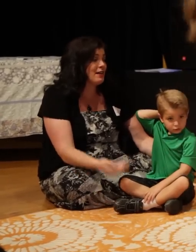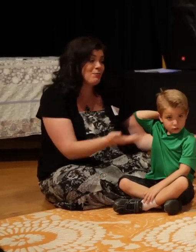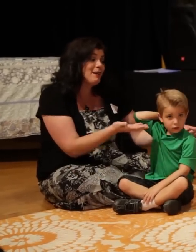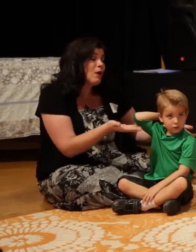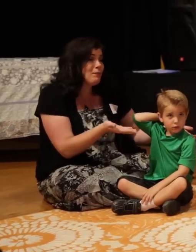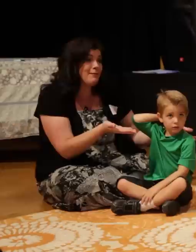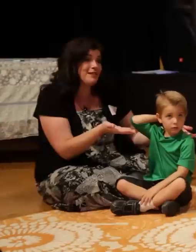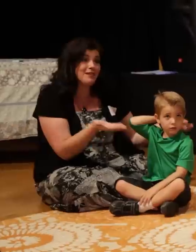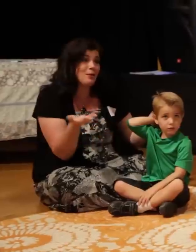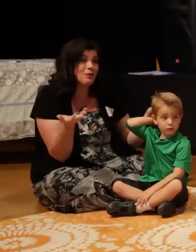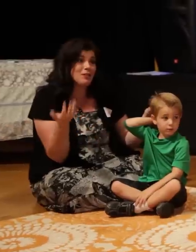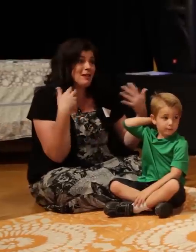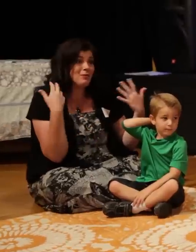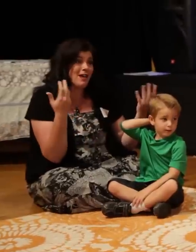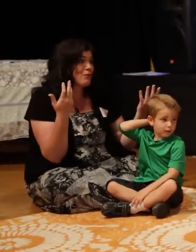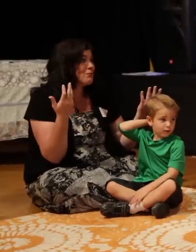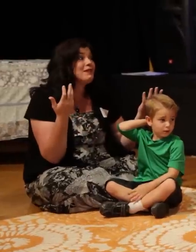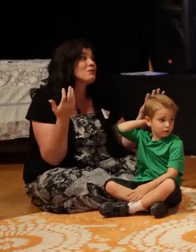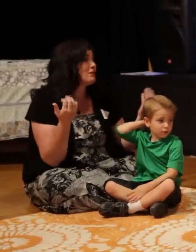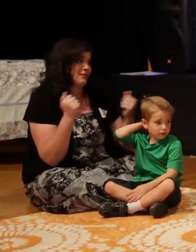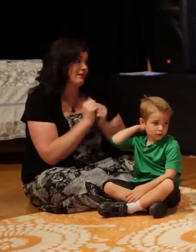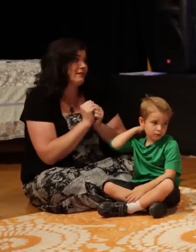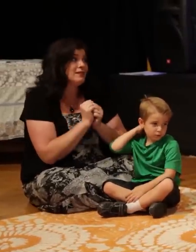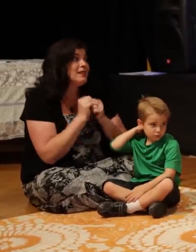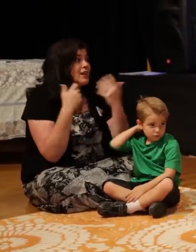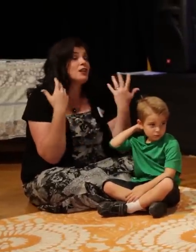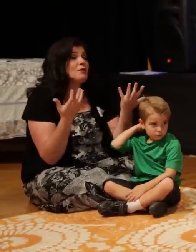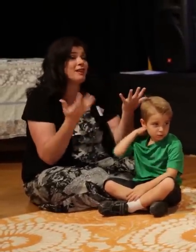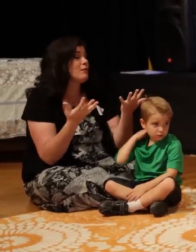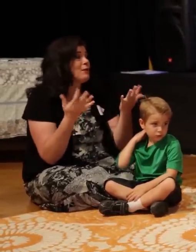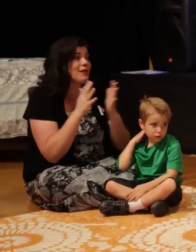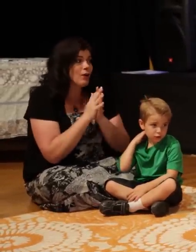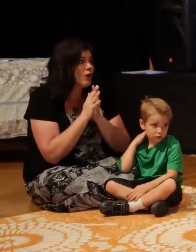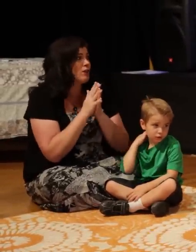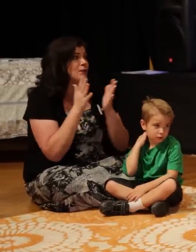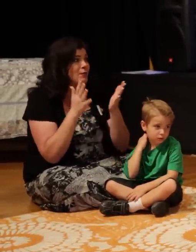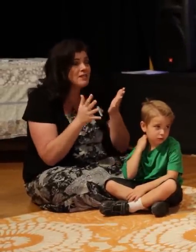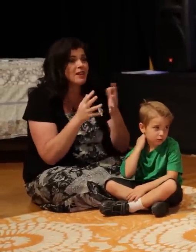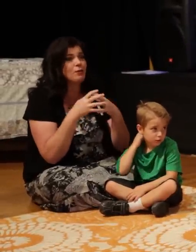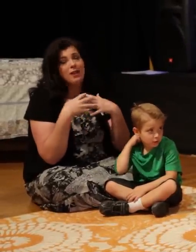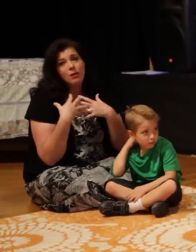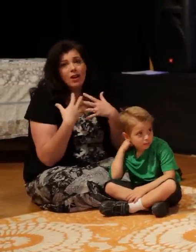my own babies spoke to me when they were months old. They would communicate with me when they were hurt, when they were sick,